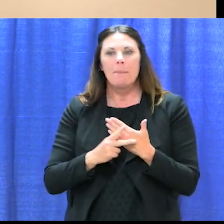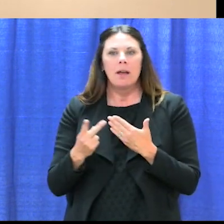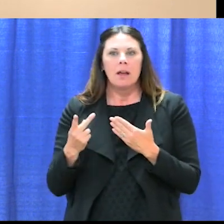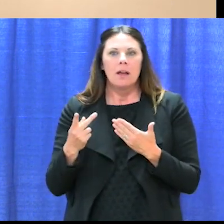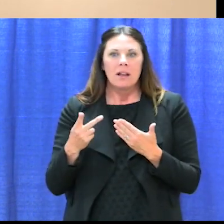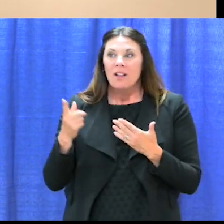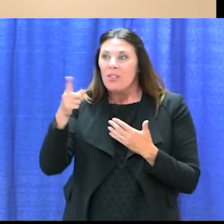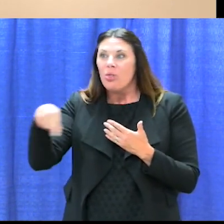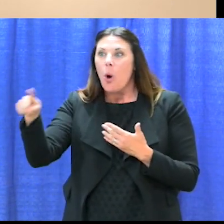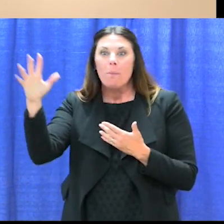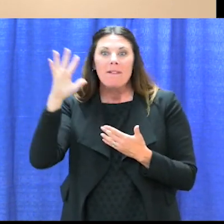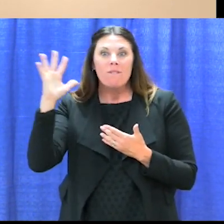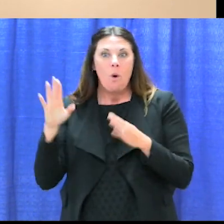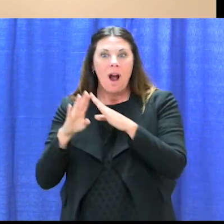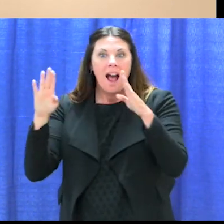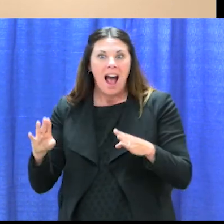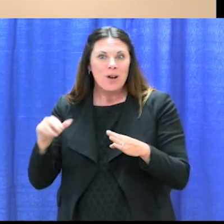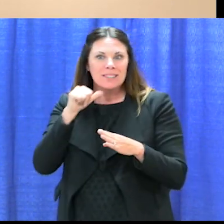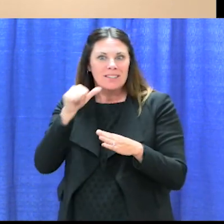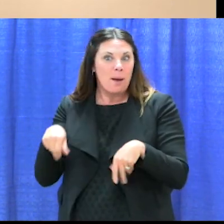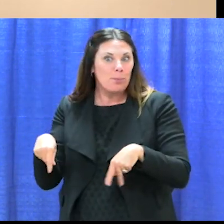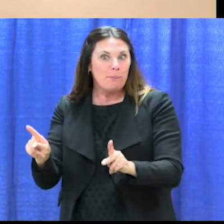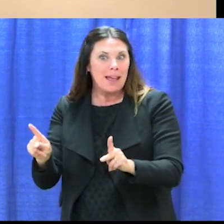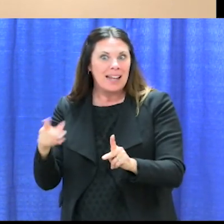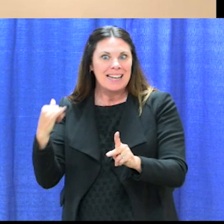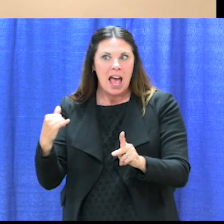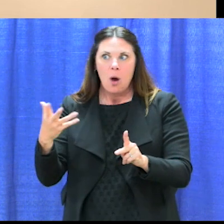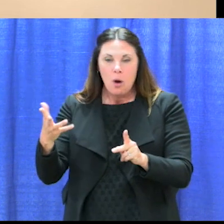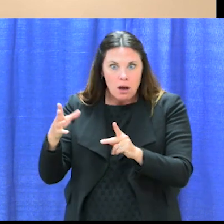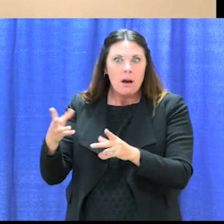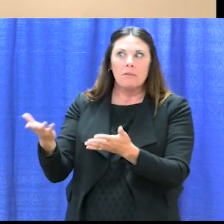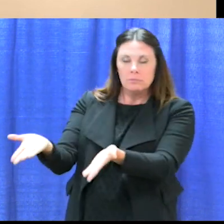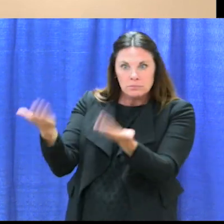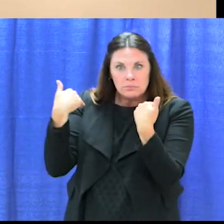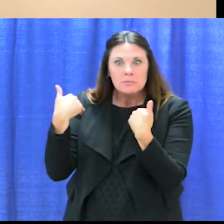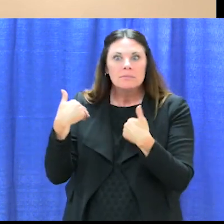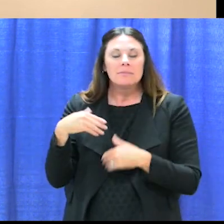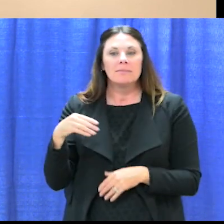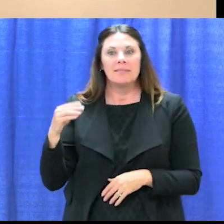Those households that are participating in the National School Lunch Program as well as the Head Start program.